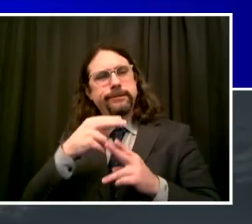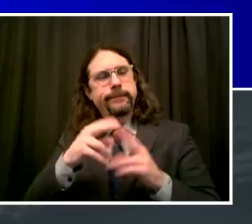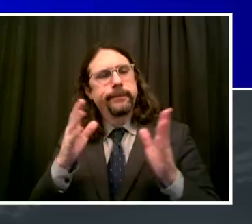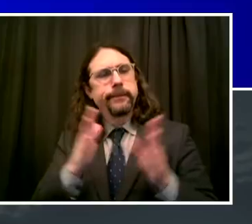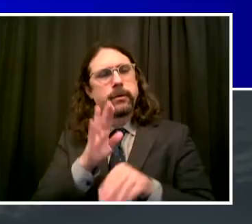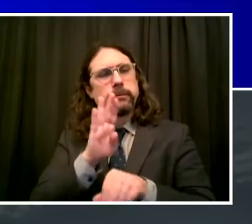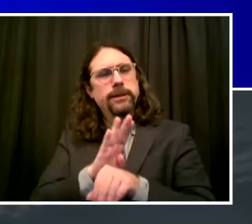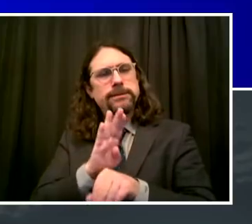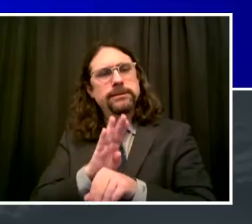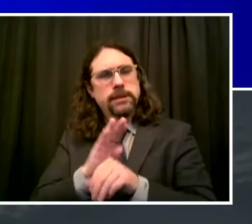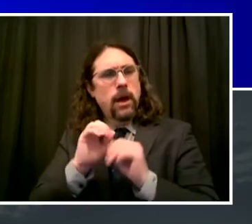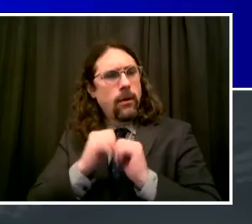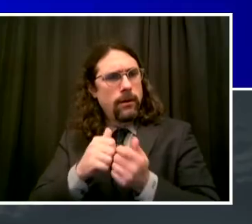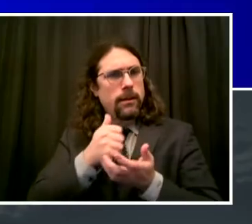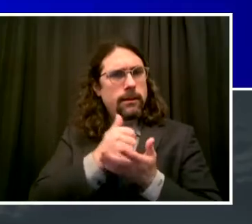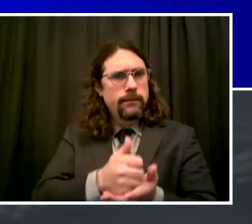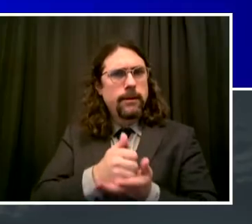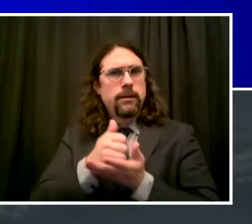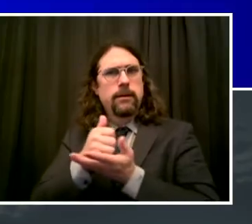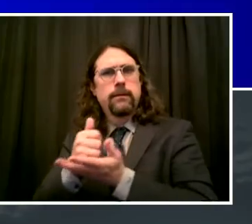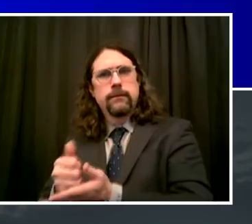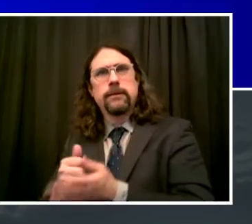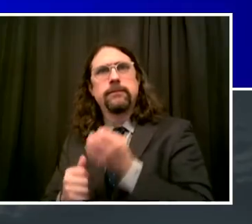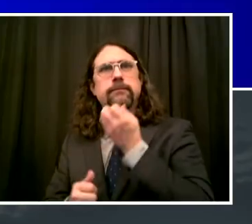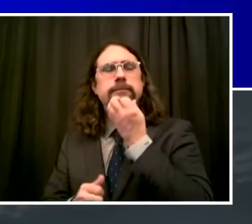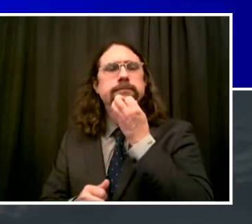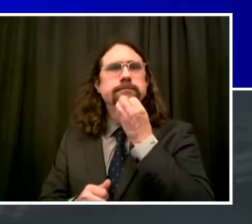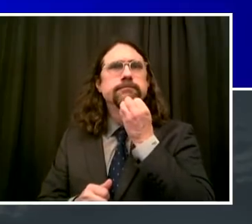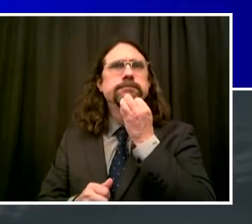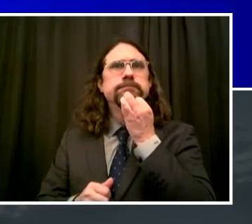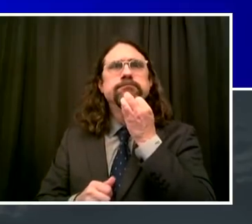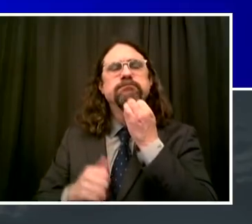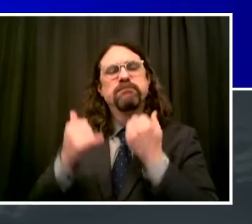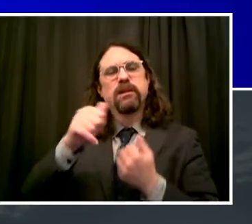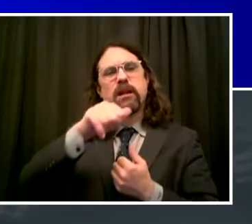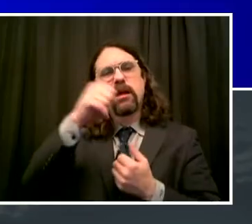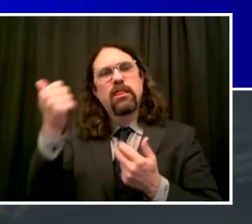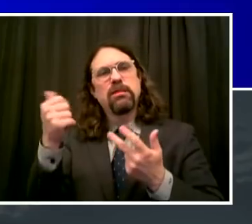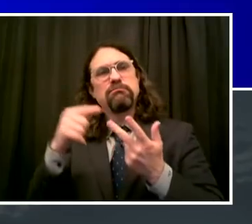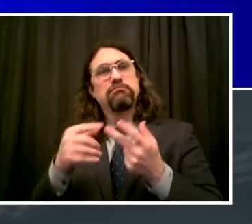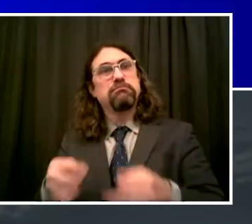USM BUSESG O. WHET OUO CHALLENGY DAYN W CUR HEARTS